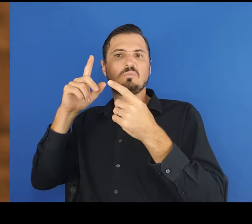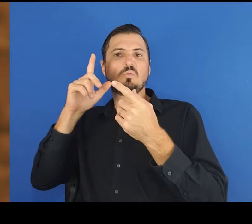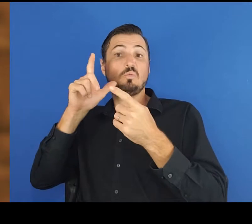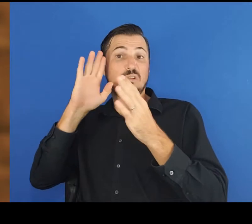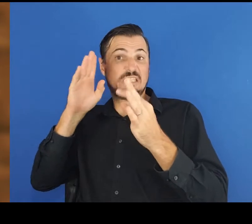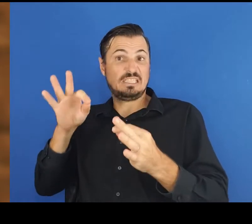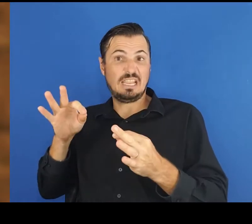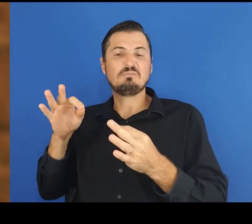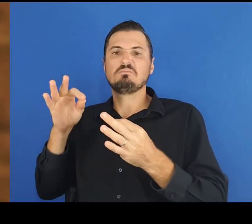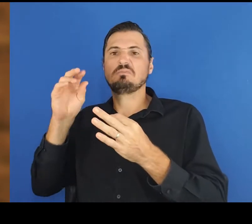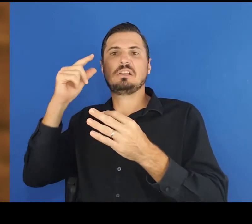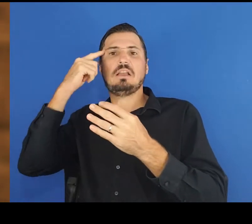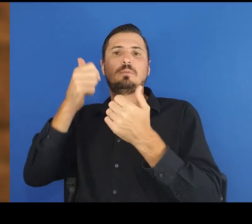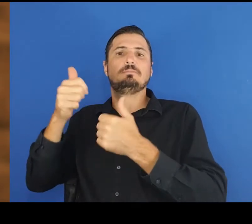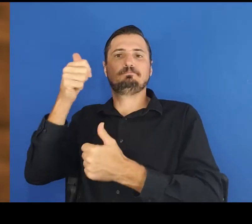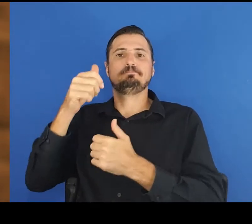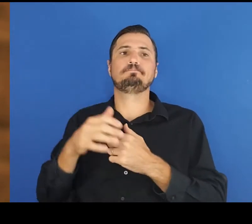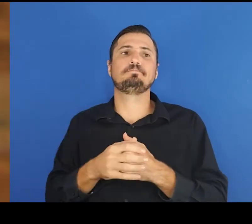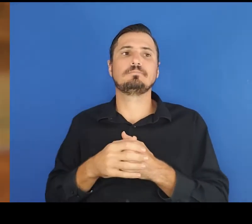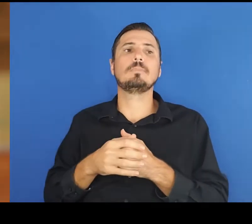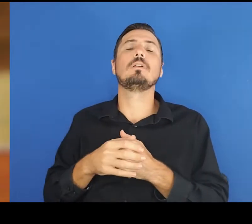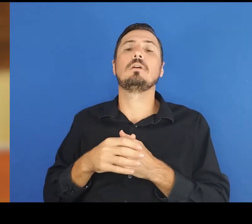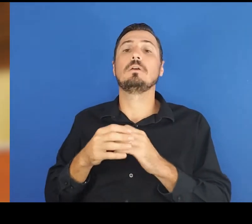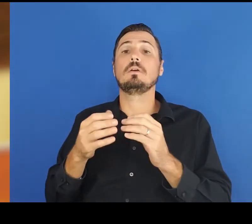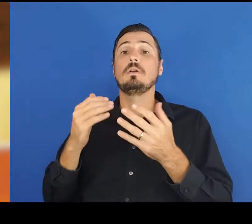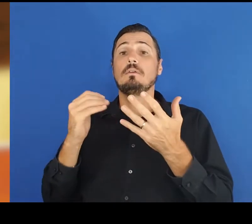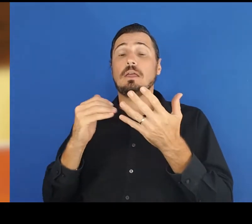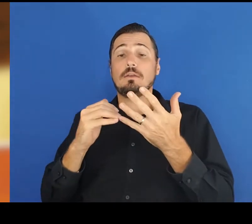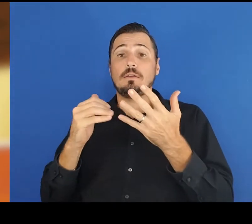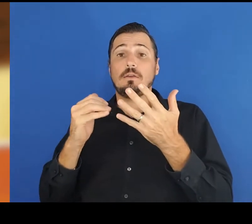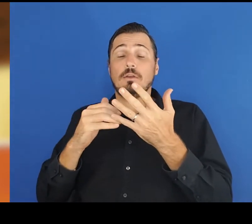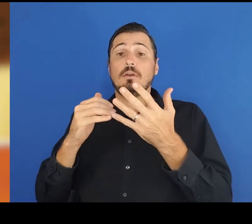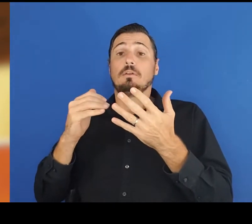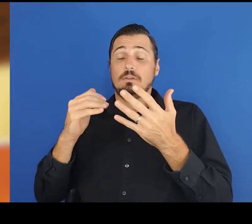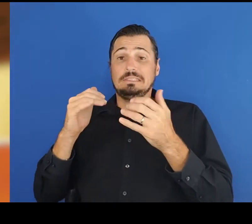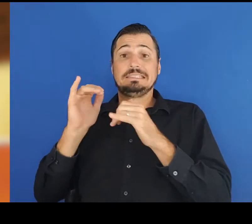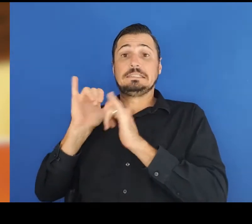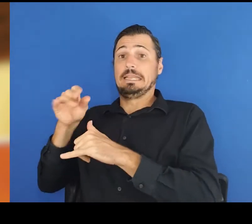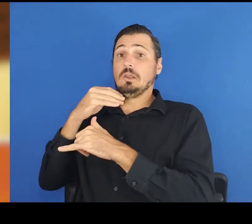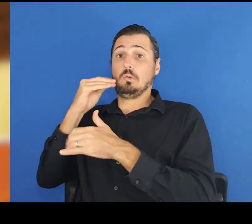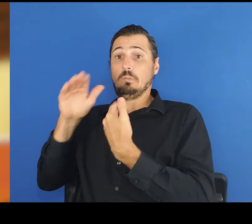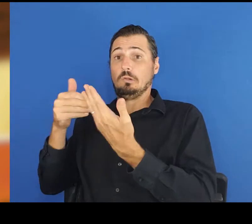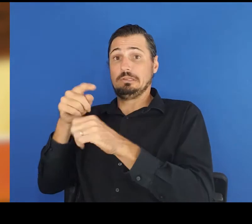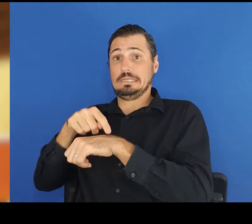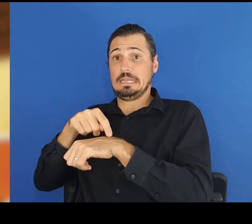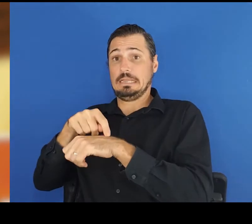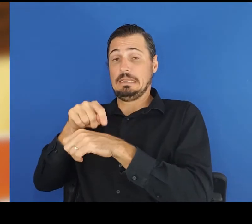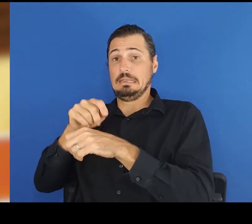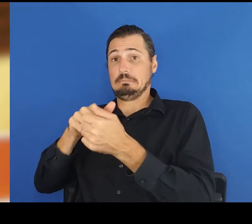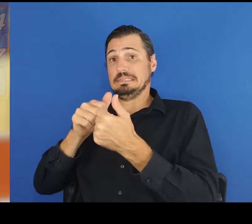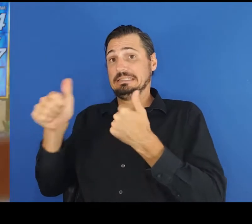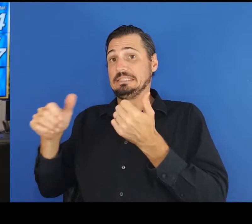5. Full distance learning is still an option for middle and high schools, though not required.